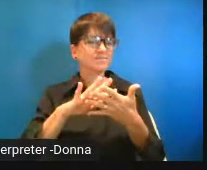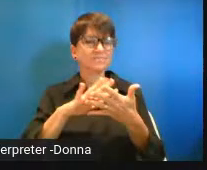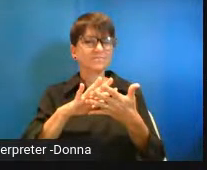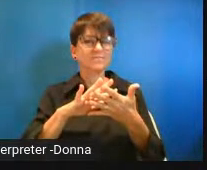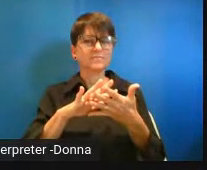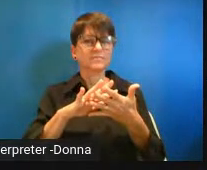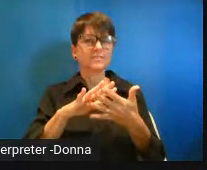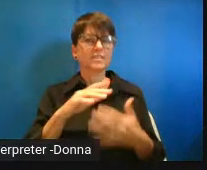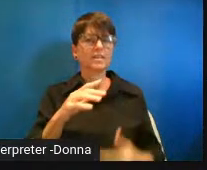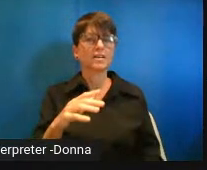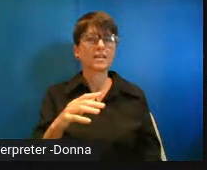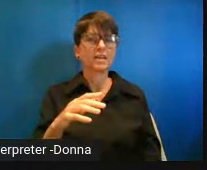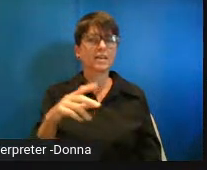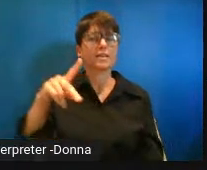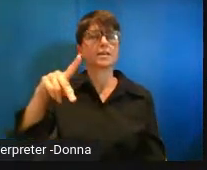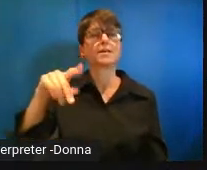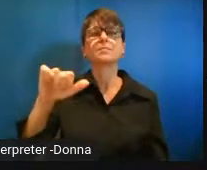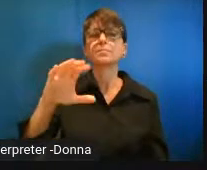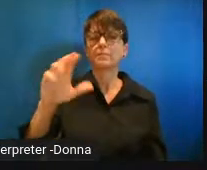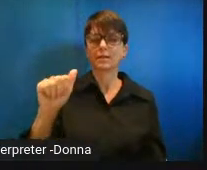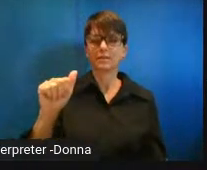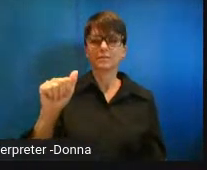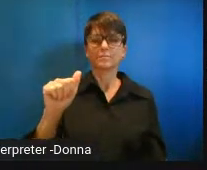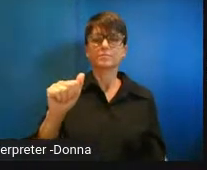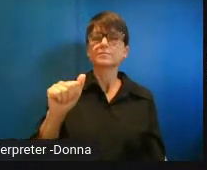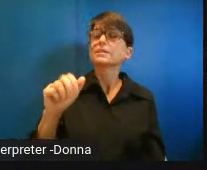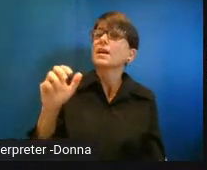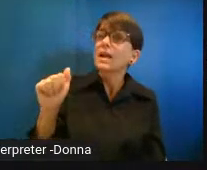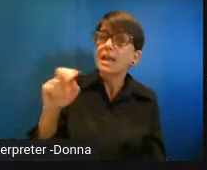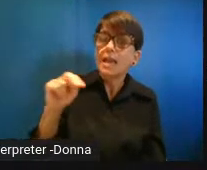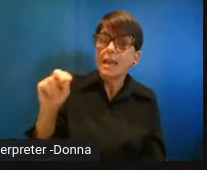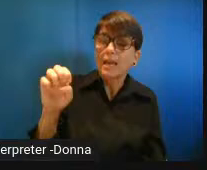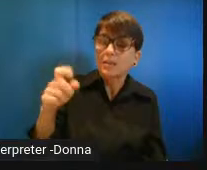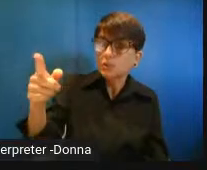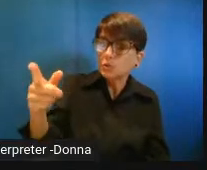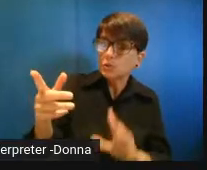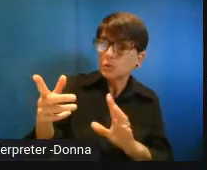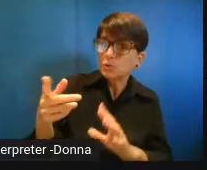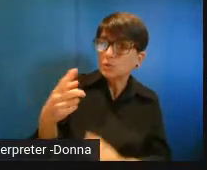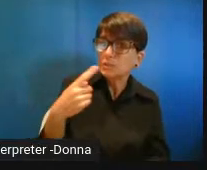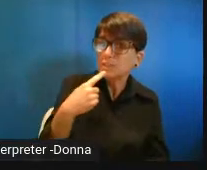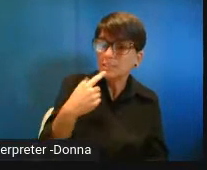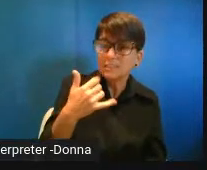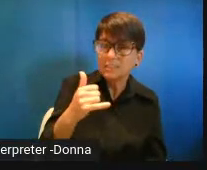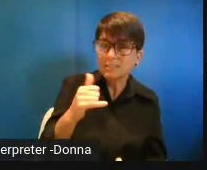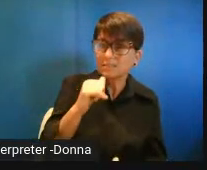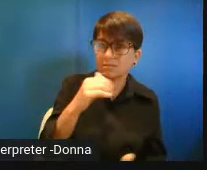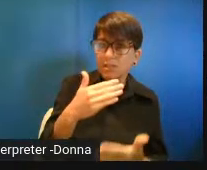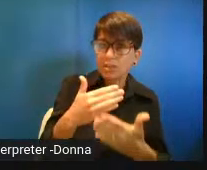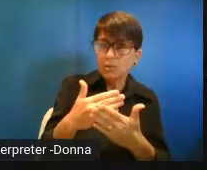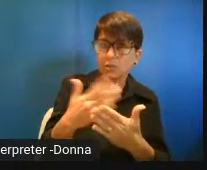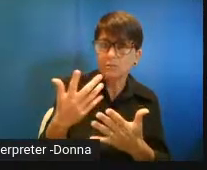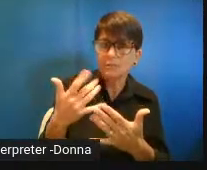Picca Neri: Anne, still not good. No. You were saying in